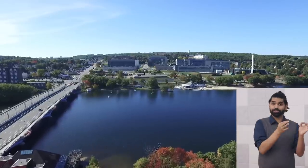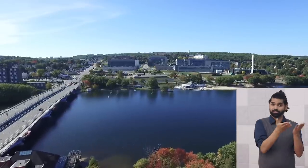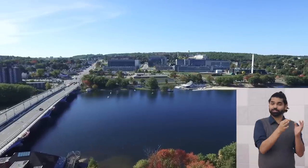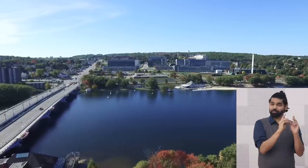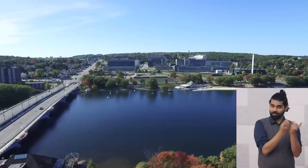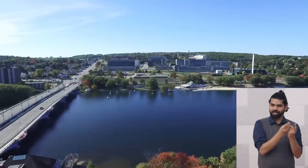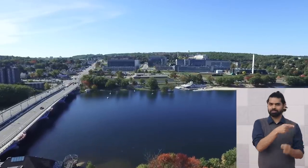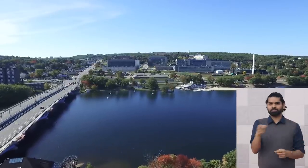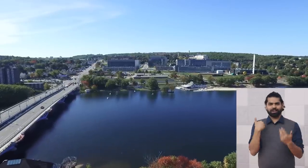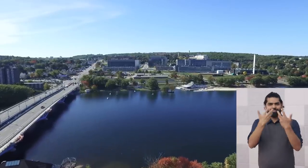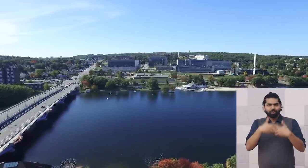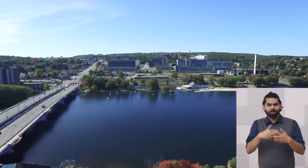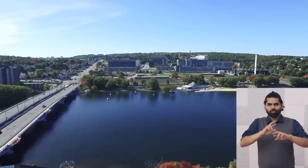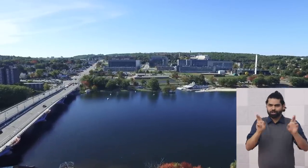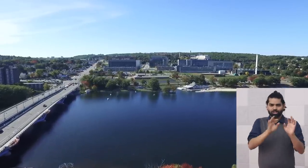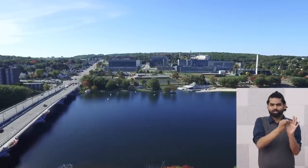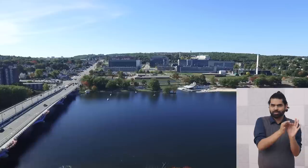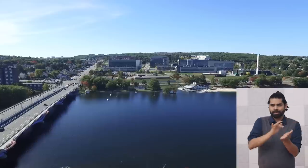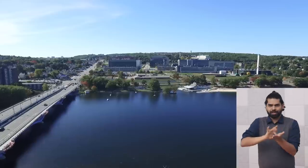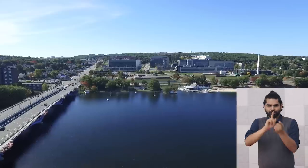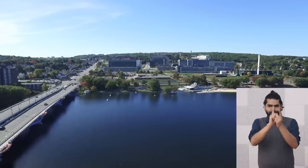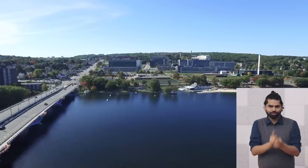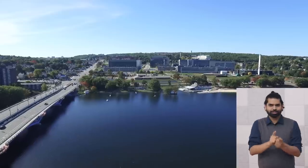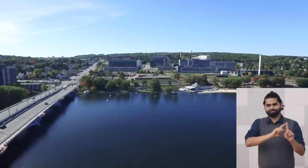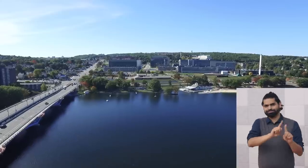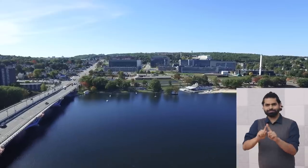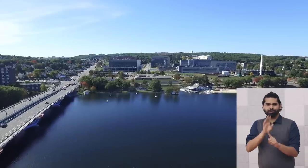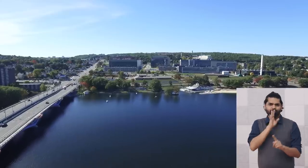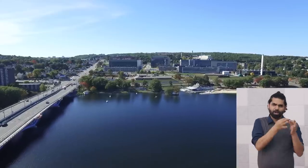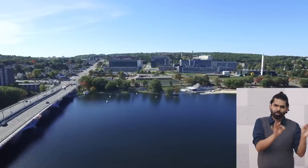Department or Language Department that arranges medical interpreting and translation